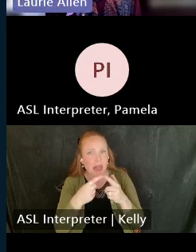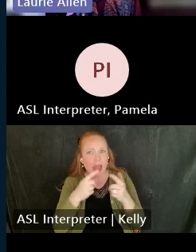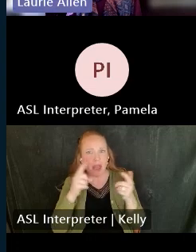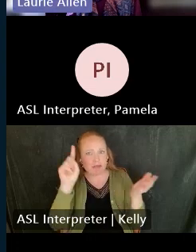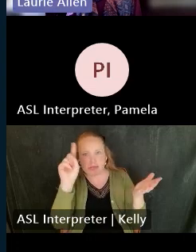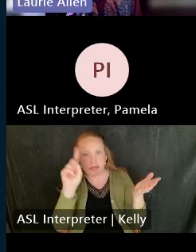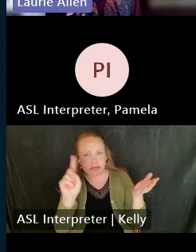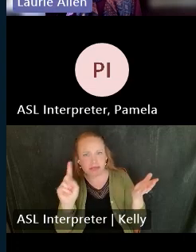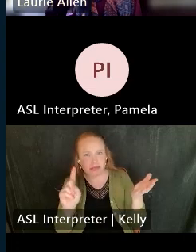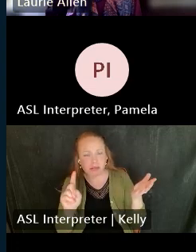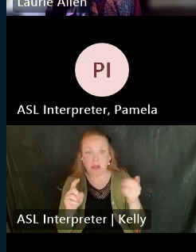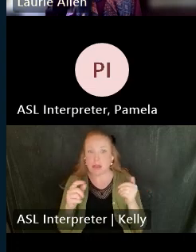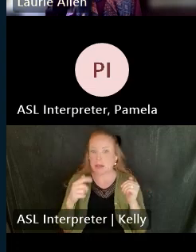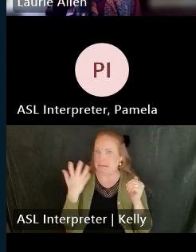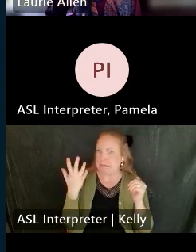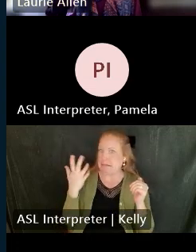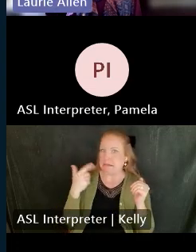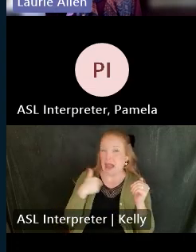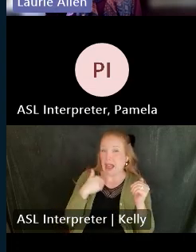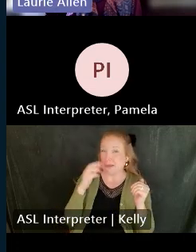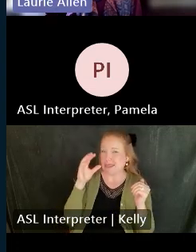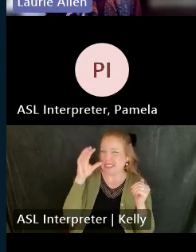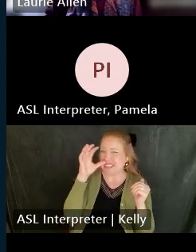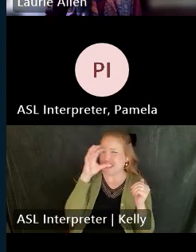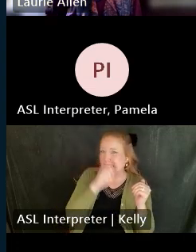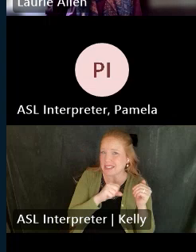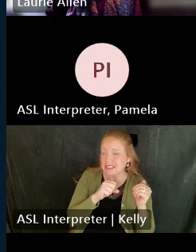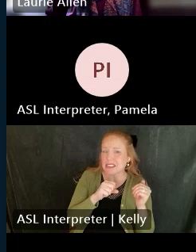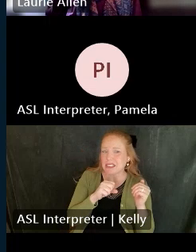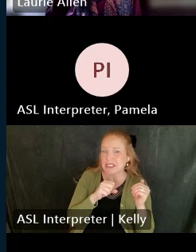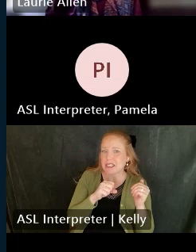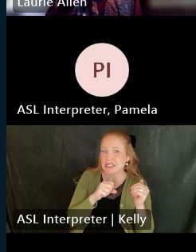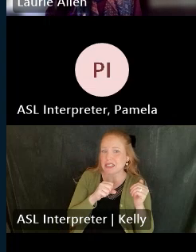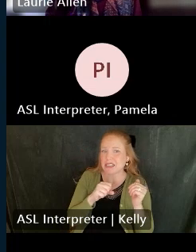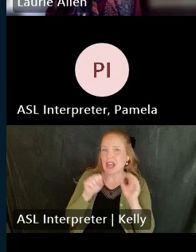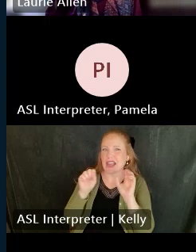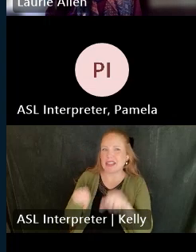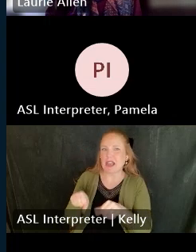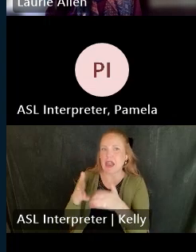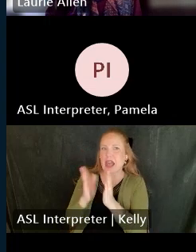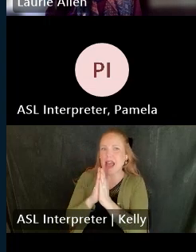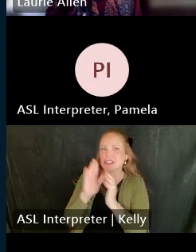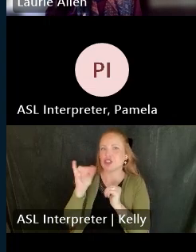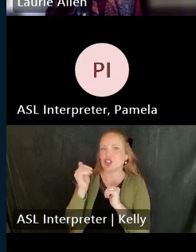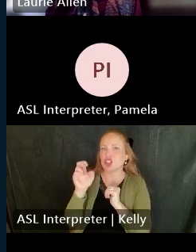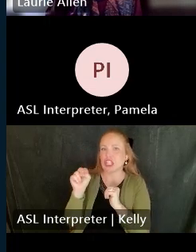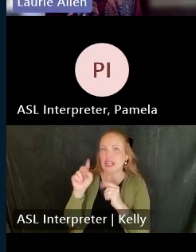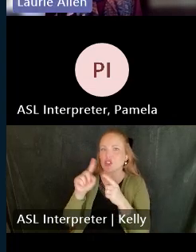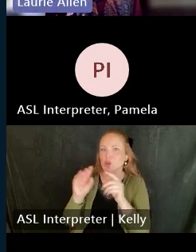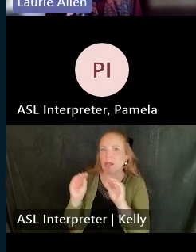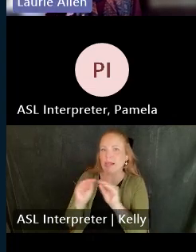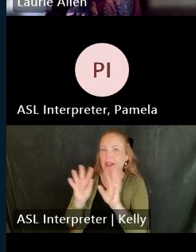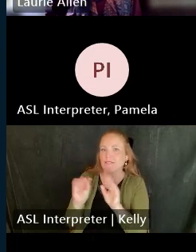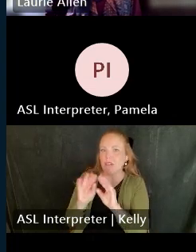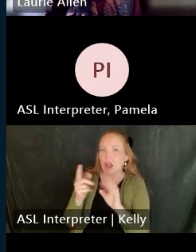number? I'm guessing, I can ask Jen to clarify a little bit more. We can come back to it.